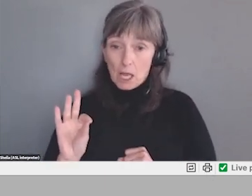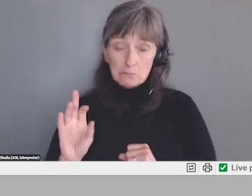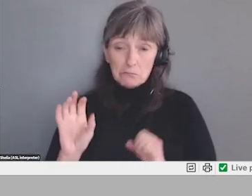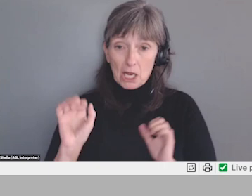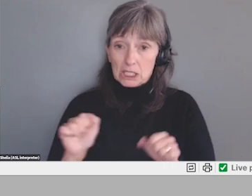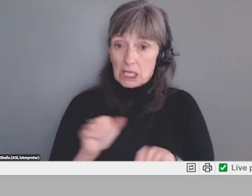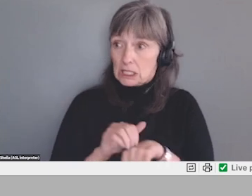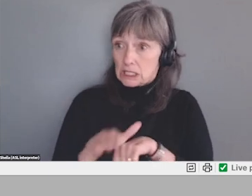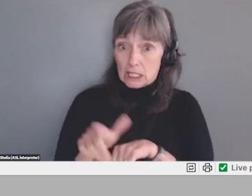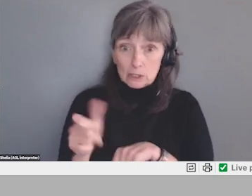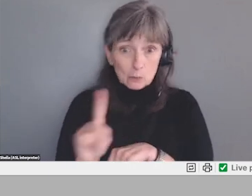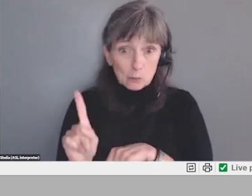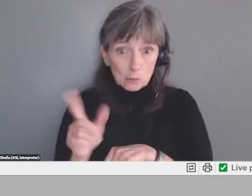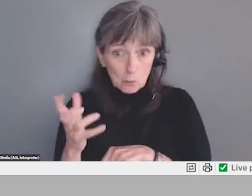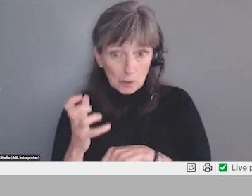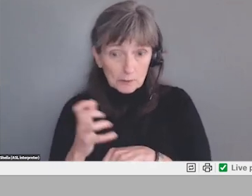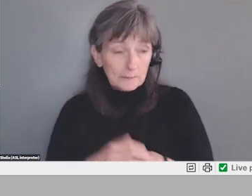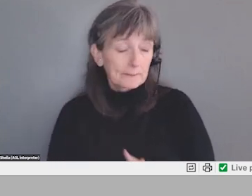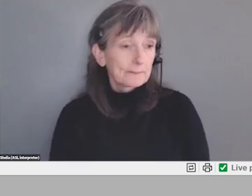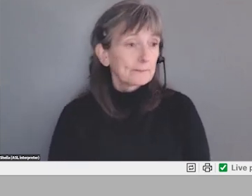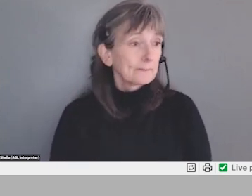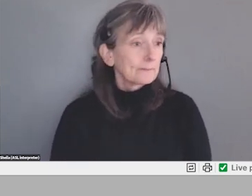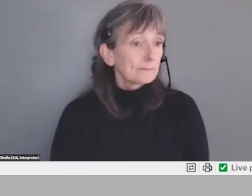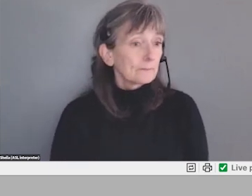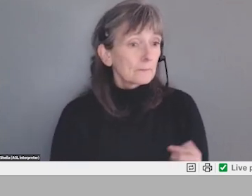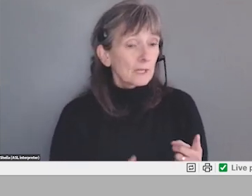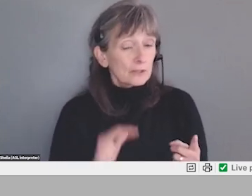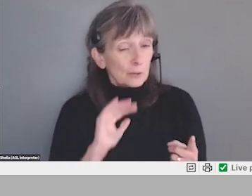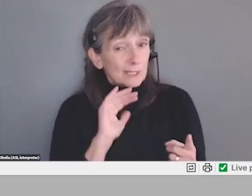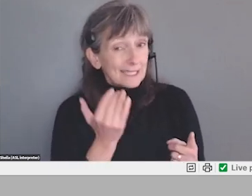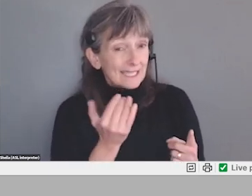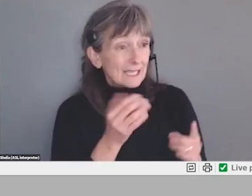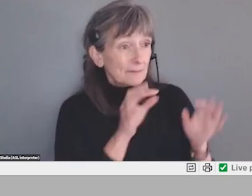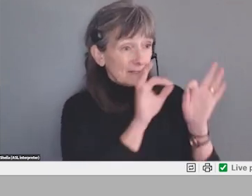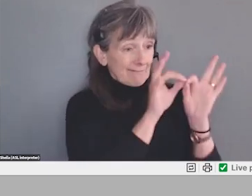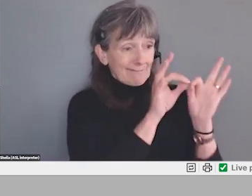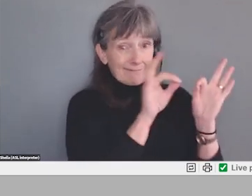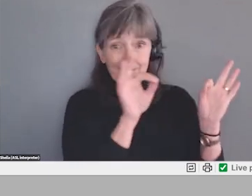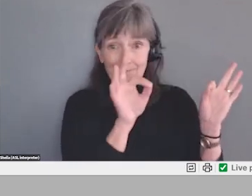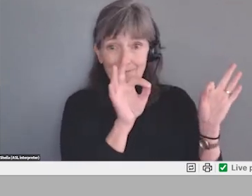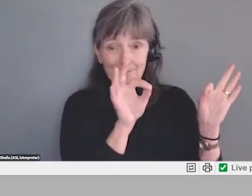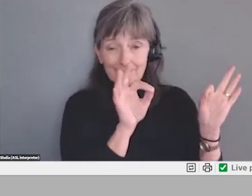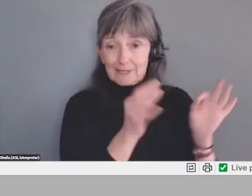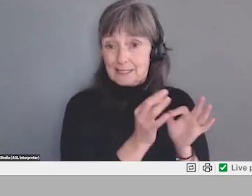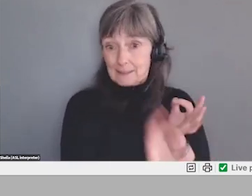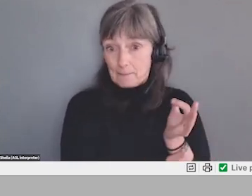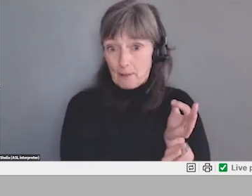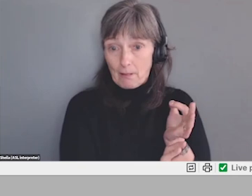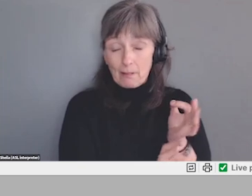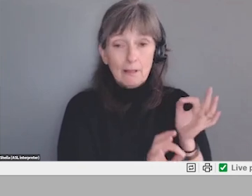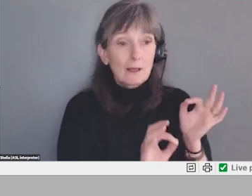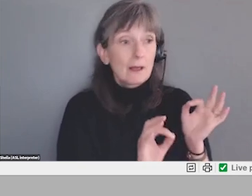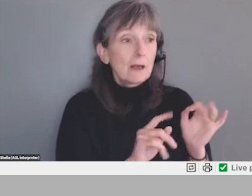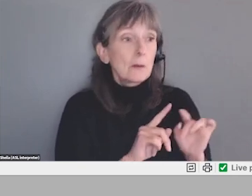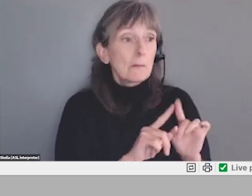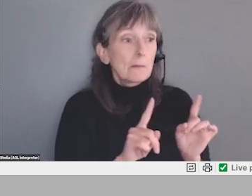Now it seems like a simple prompt but obviously something like that in a traditional print